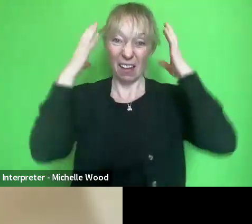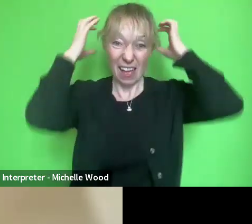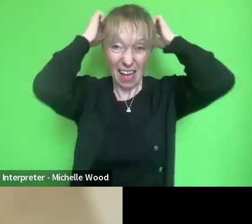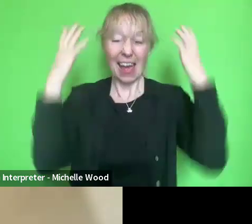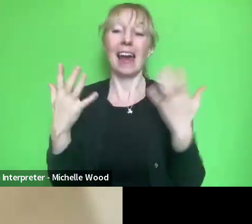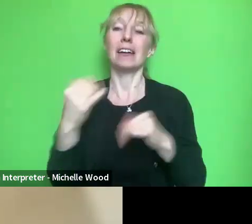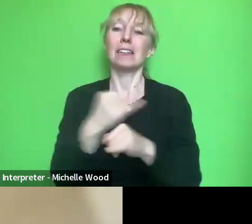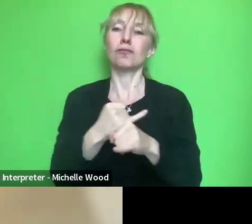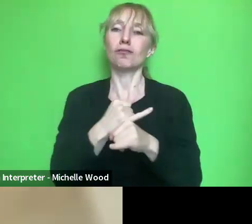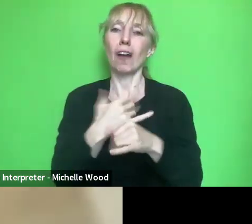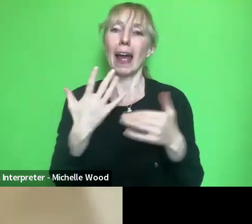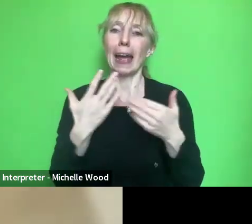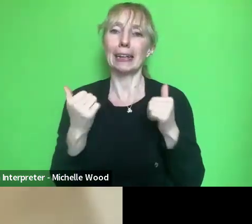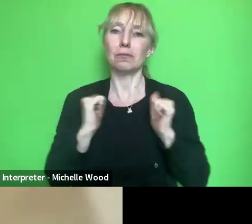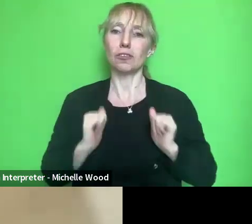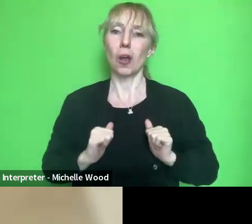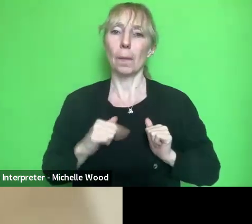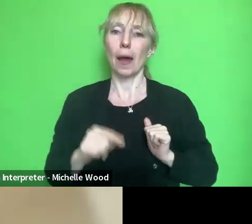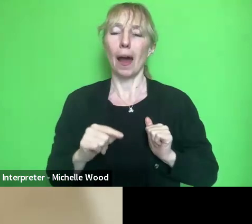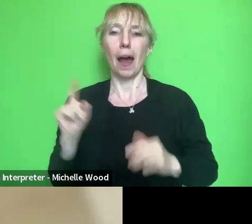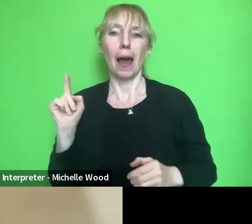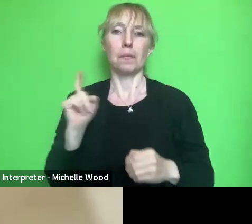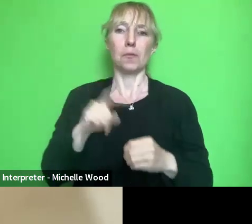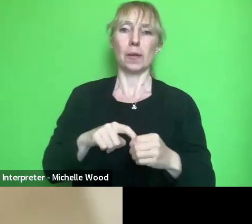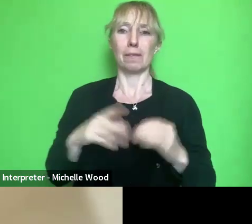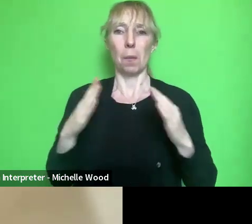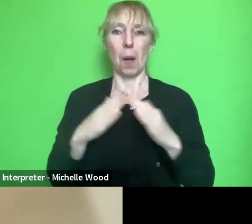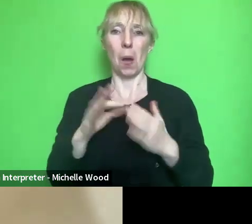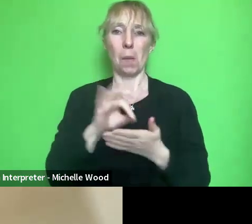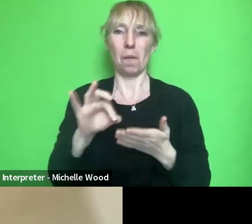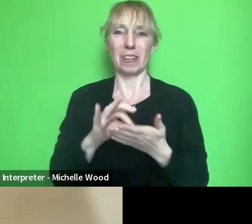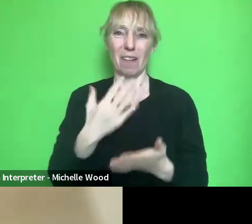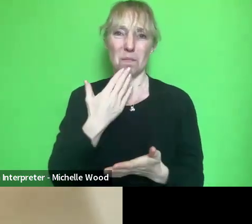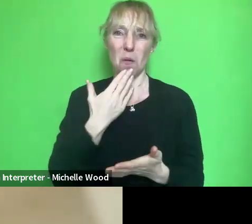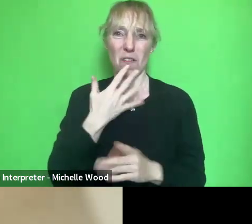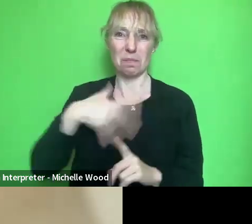sweatshirt. And I'm joining from my home office, but there's a very boring blurred background. Nothing so interesting